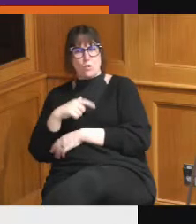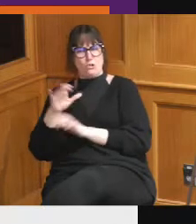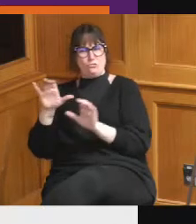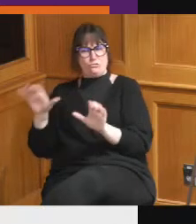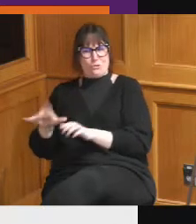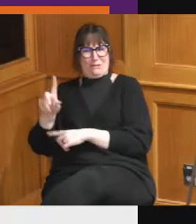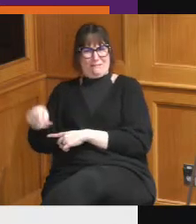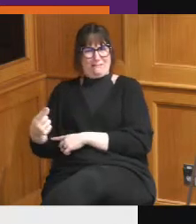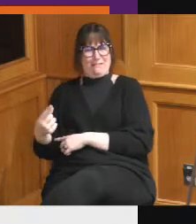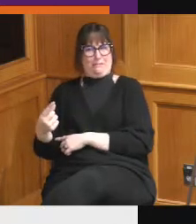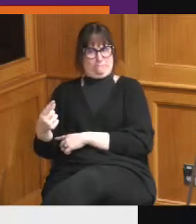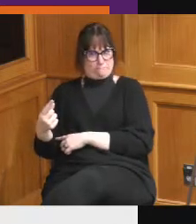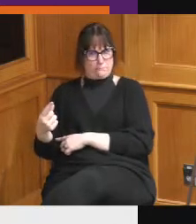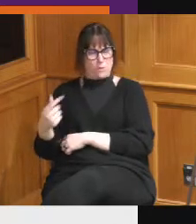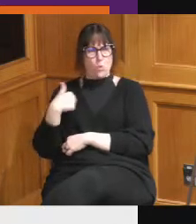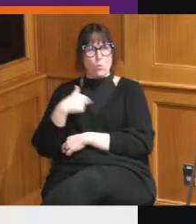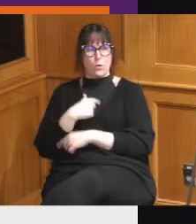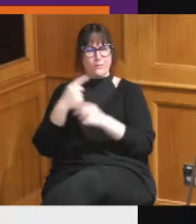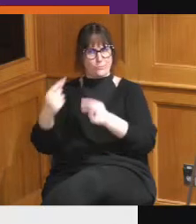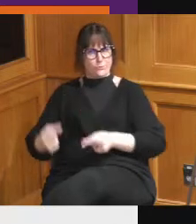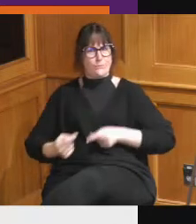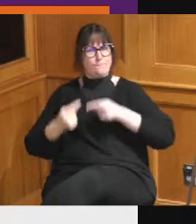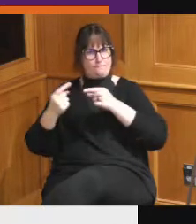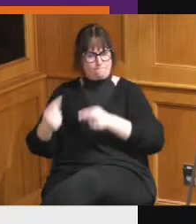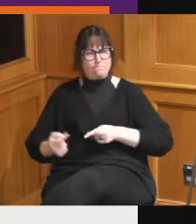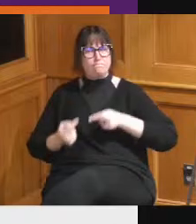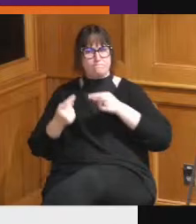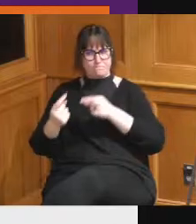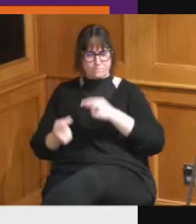affordable housing development and so and and as you know as a result it was a small pool of people